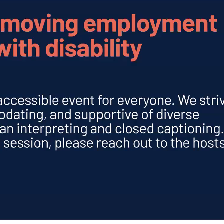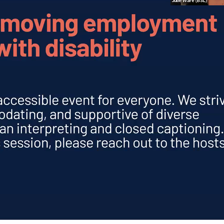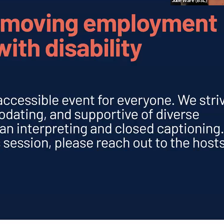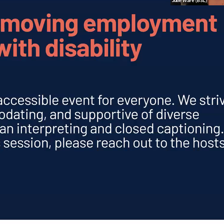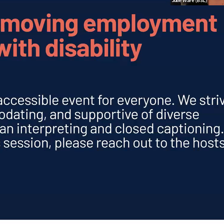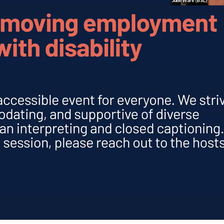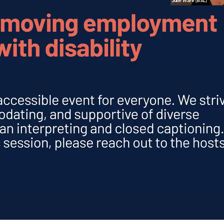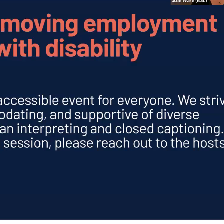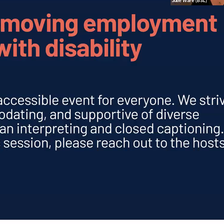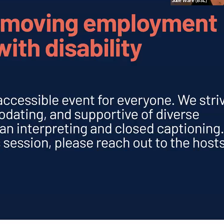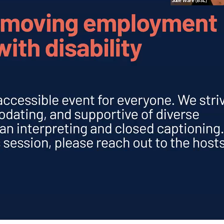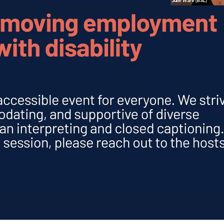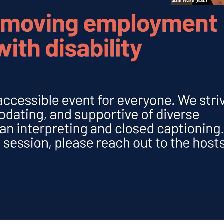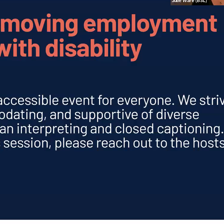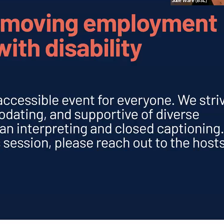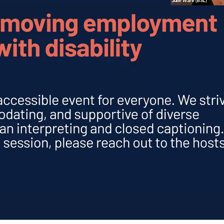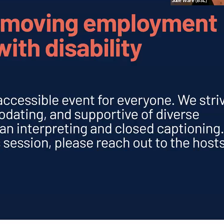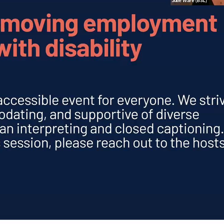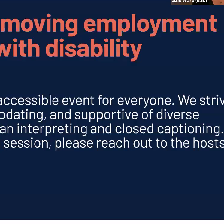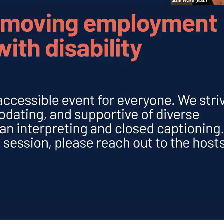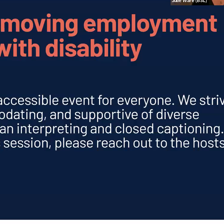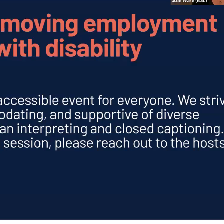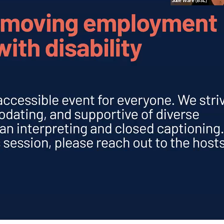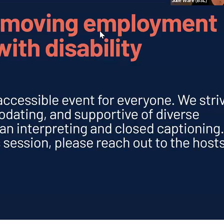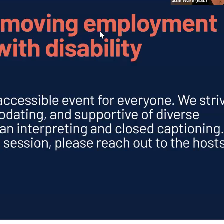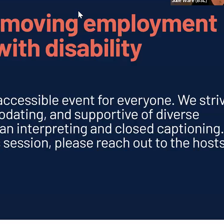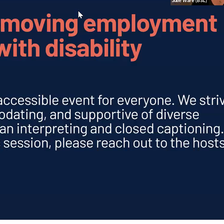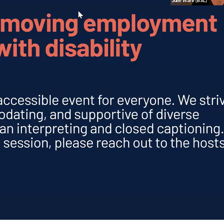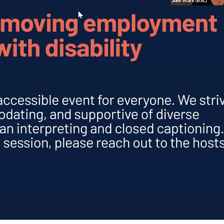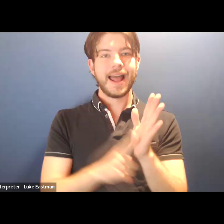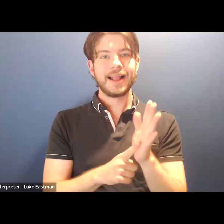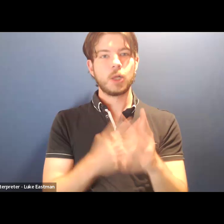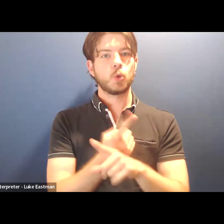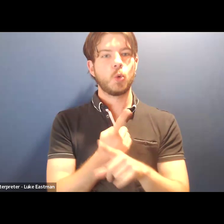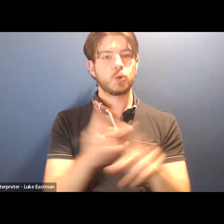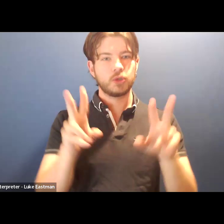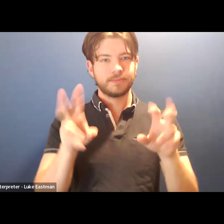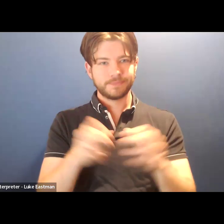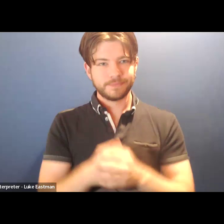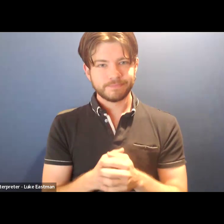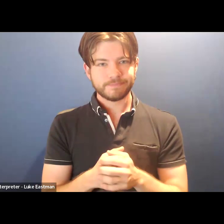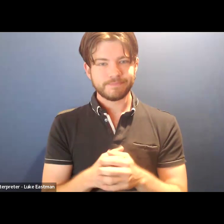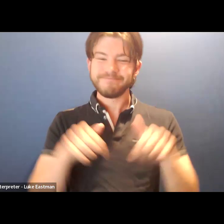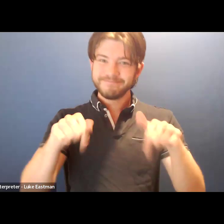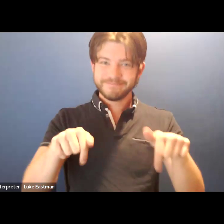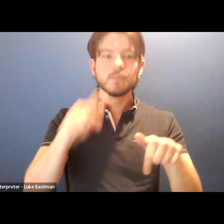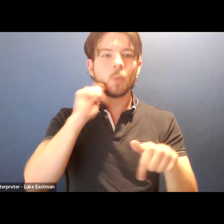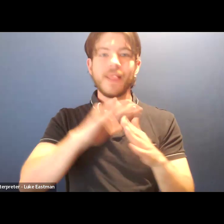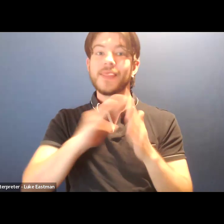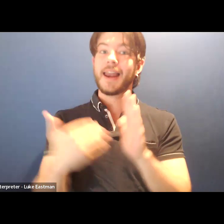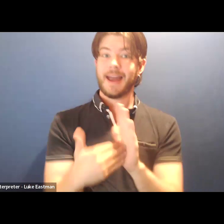Hello and welcome to BSL Talks. This